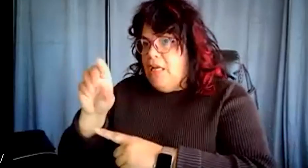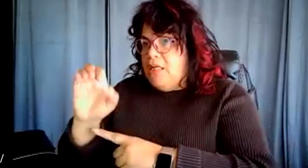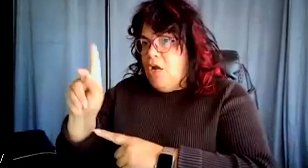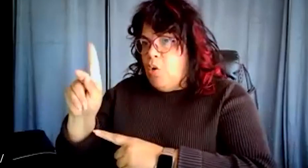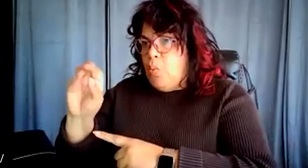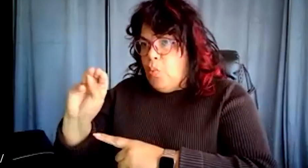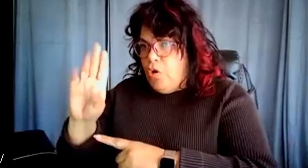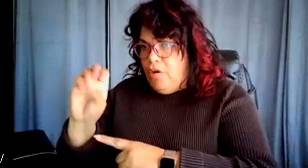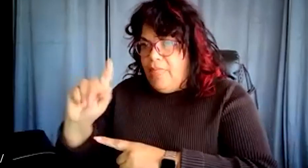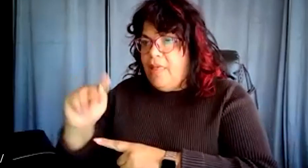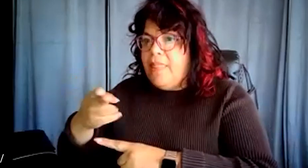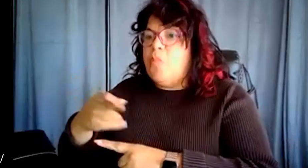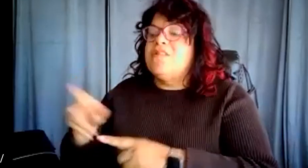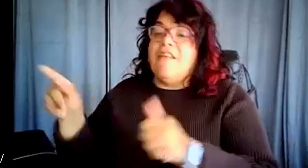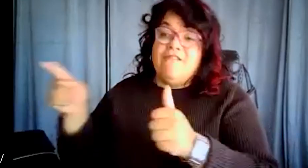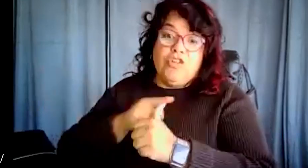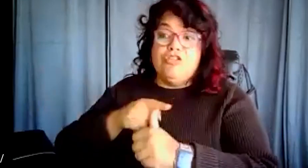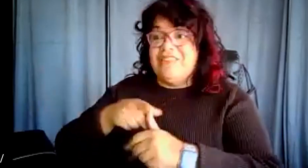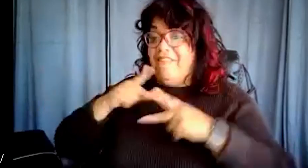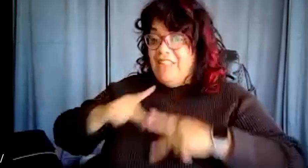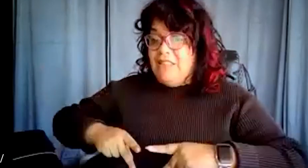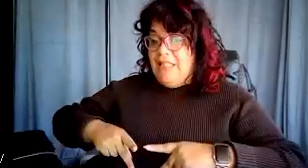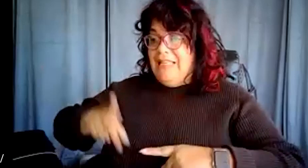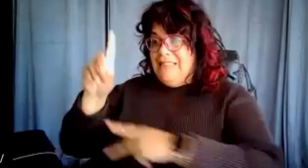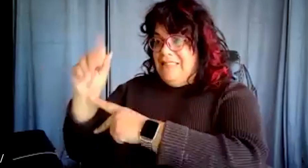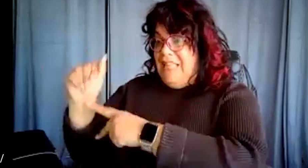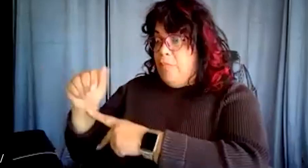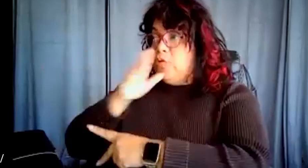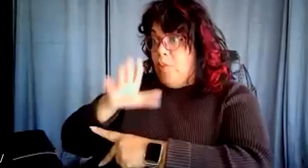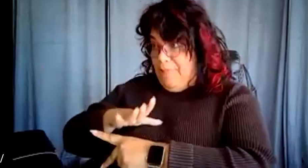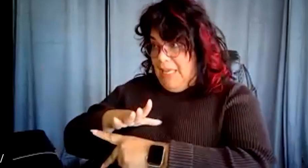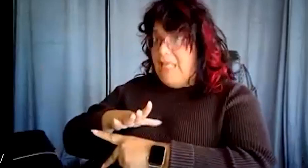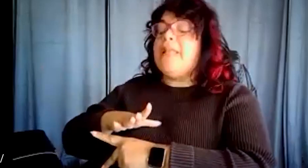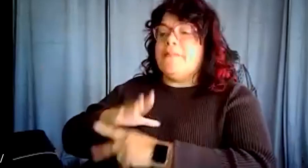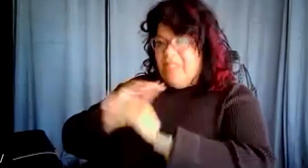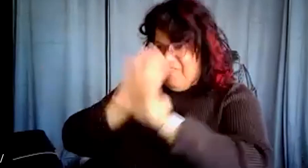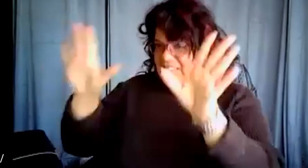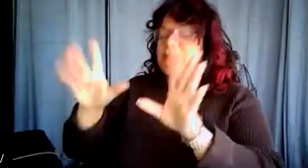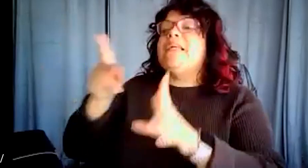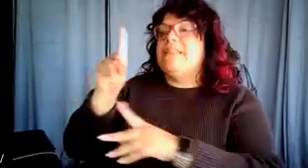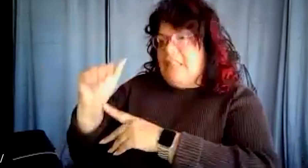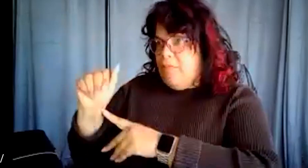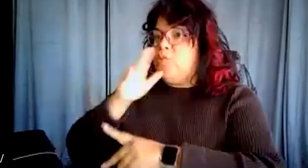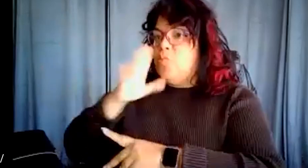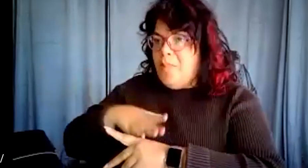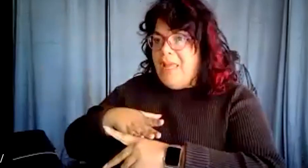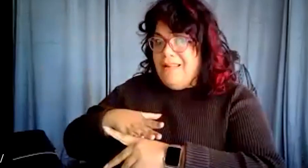to the US Senate - 2012. So, history, and that's pretty close to the present.